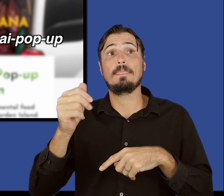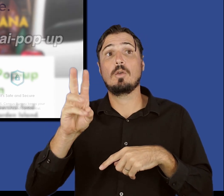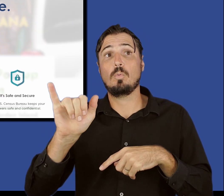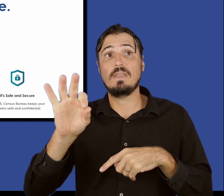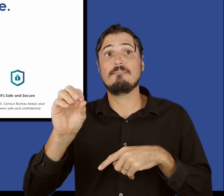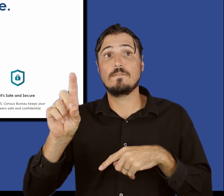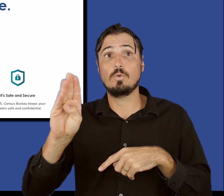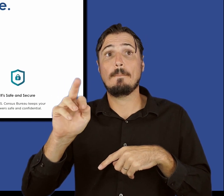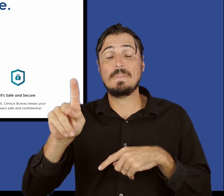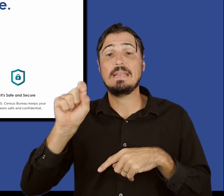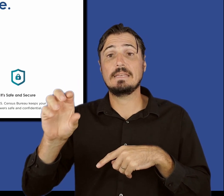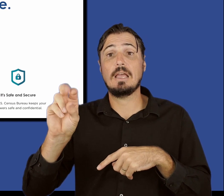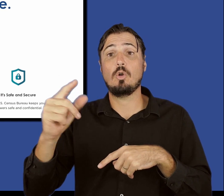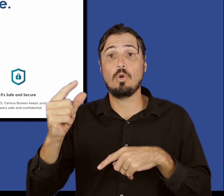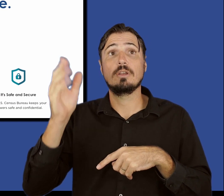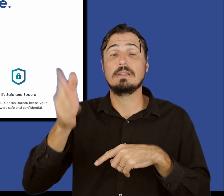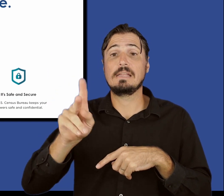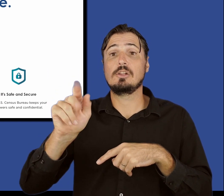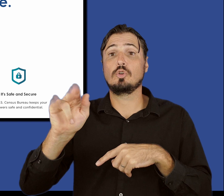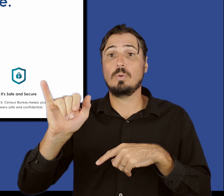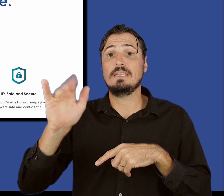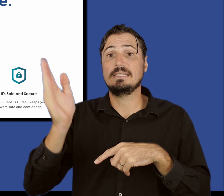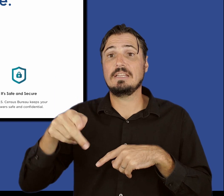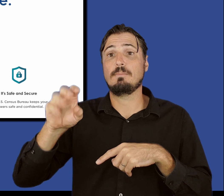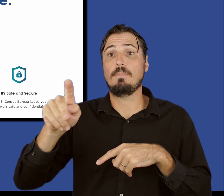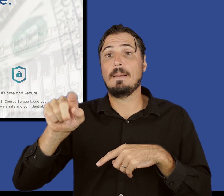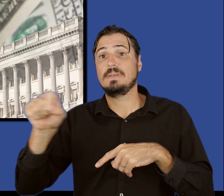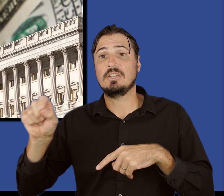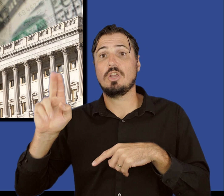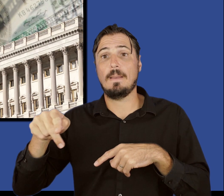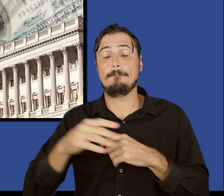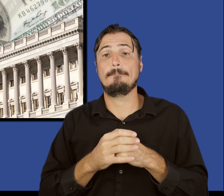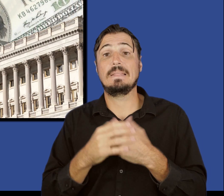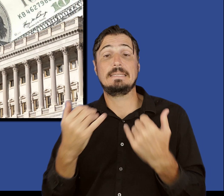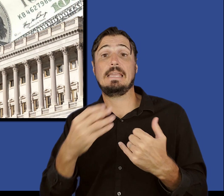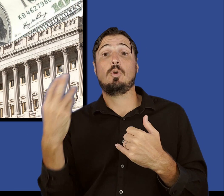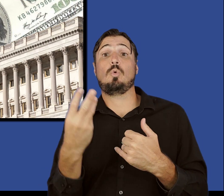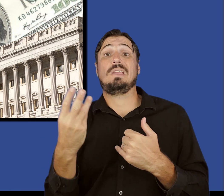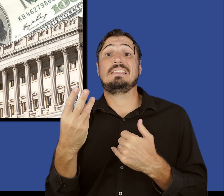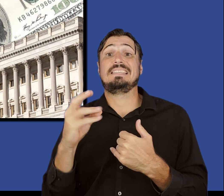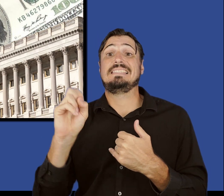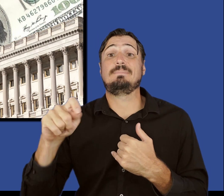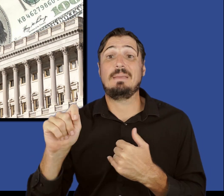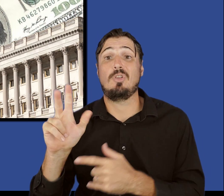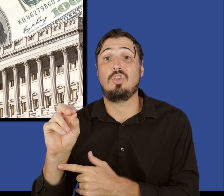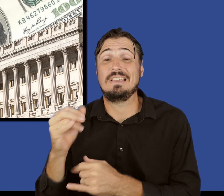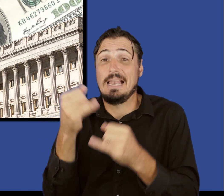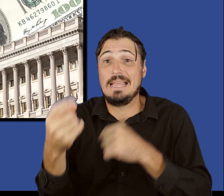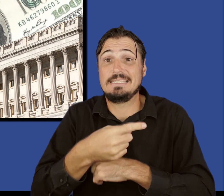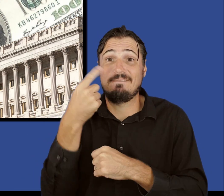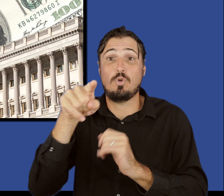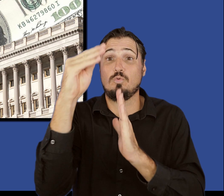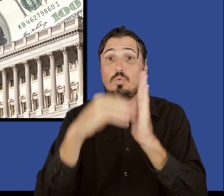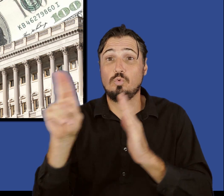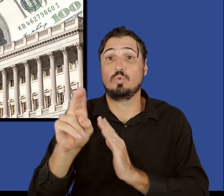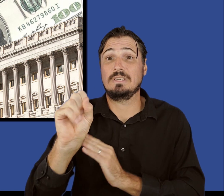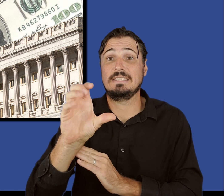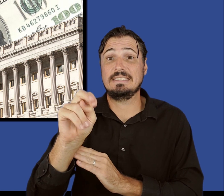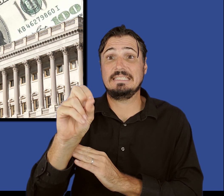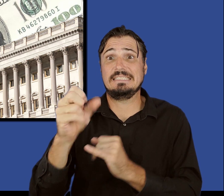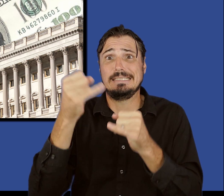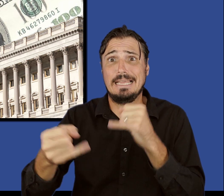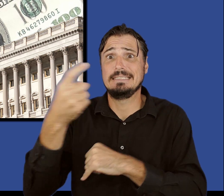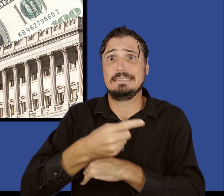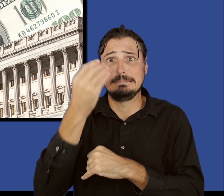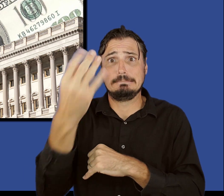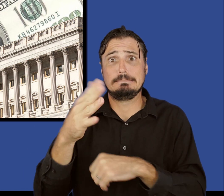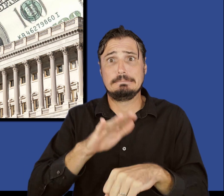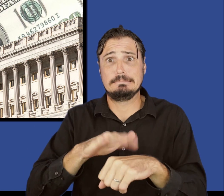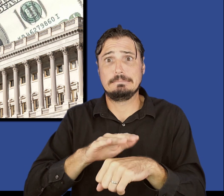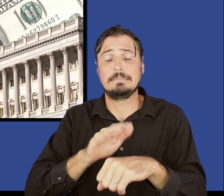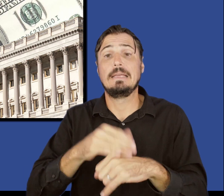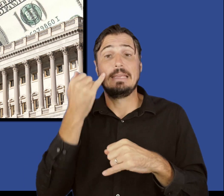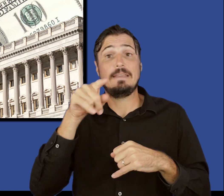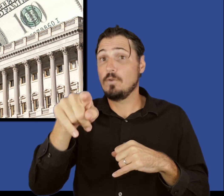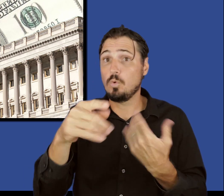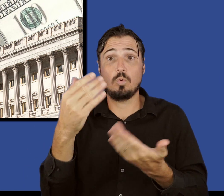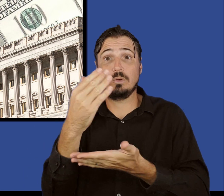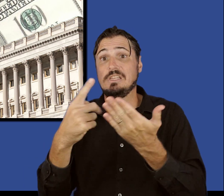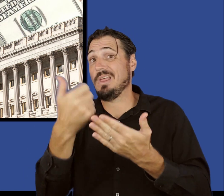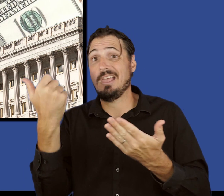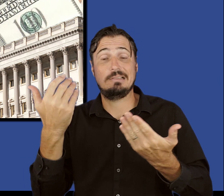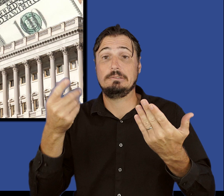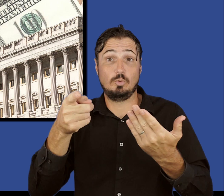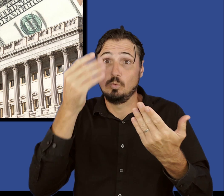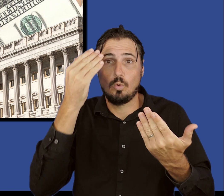Today, Wednesday, September 30 is the LAST day for you to complete the U.S. Census. If you or someone you know has not yet completed your Census Form PLEASE do this TODAY.